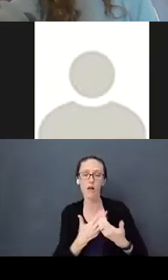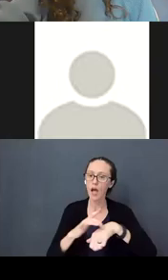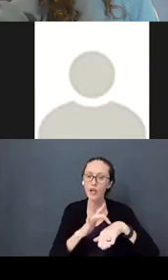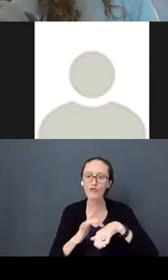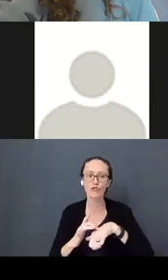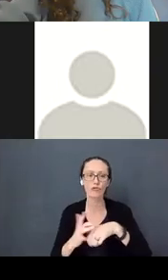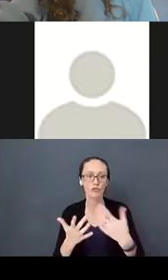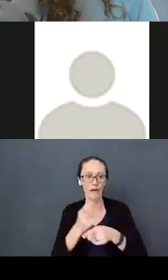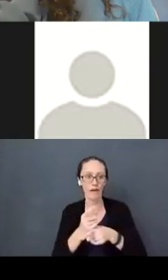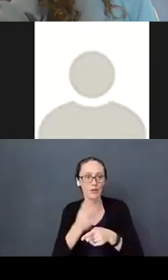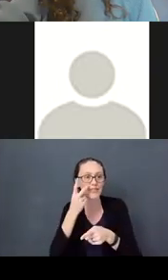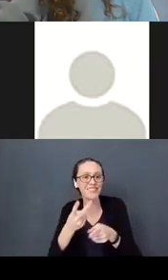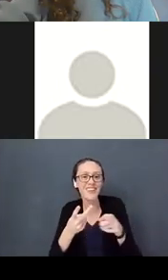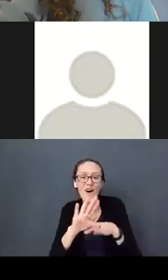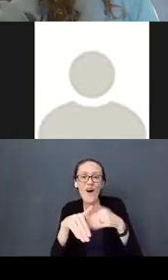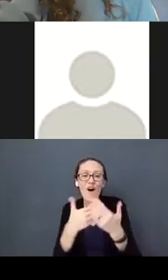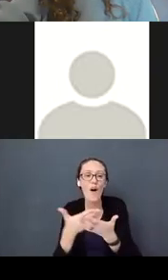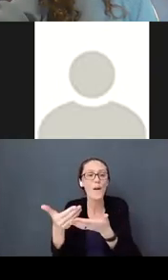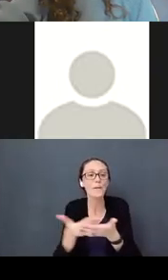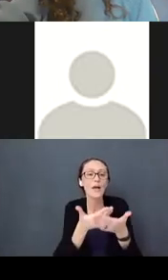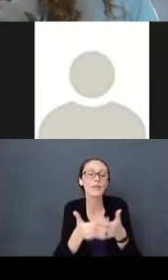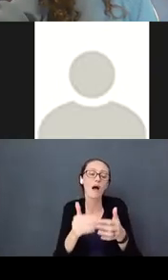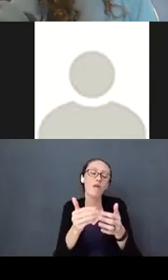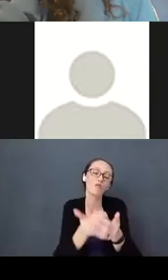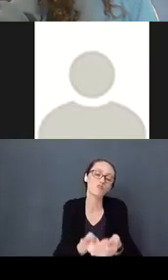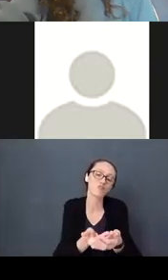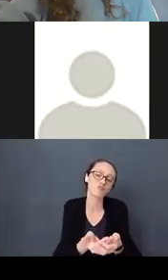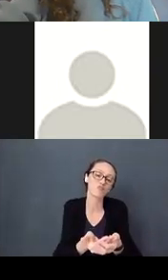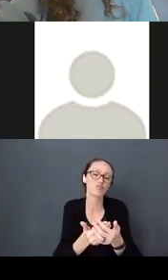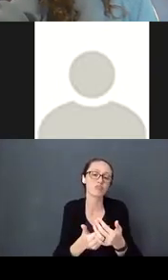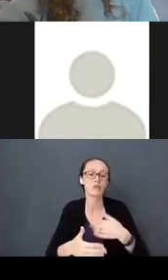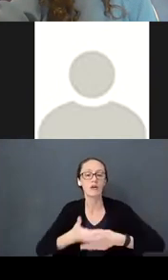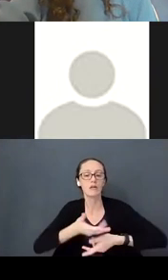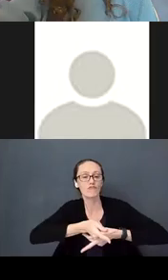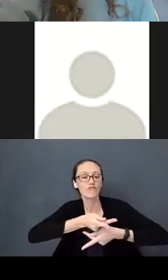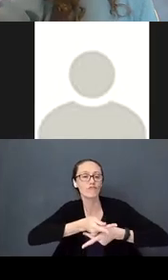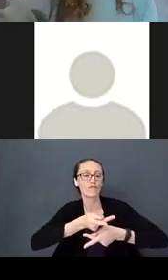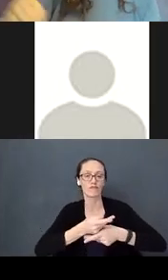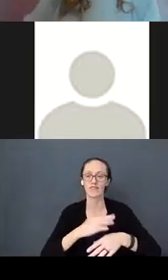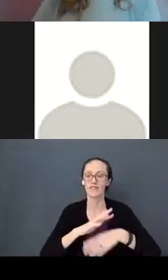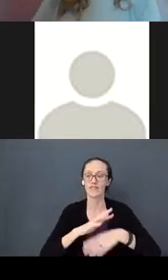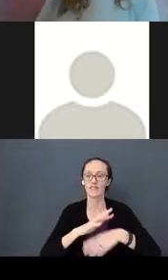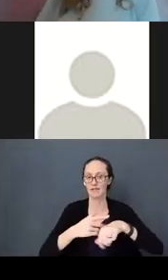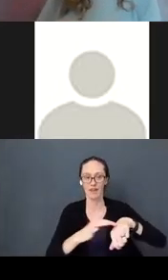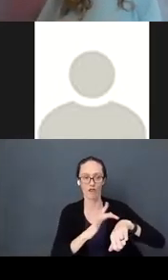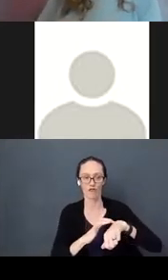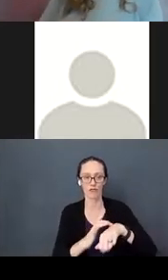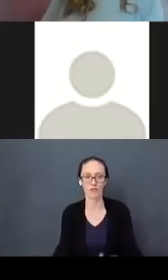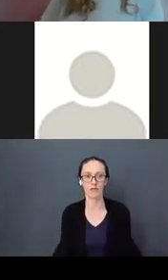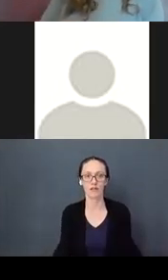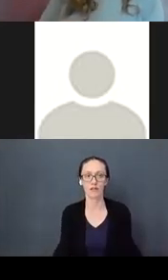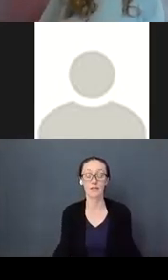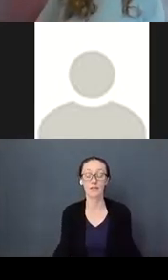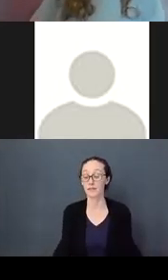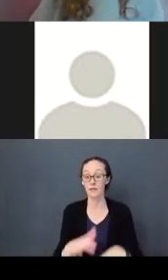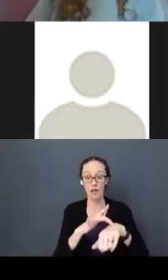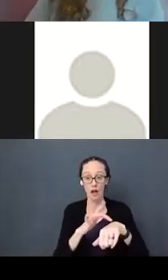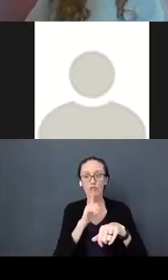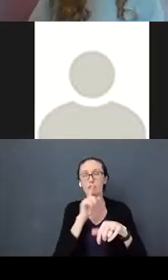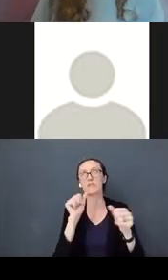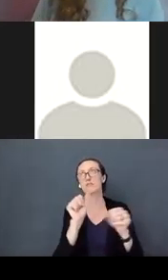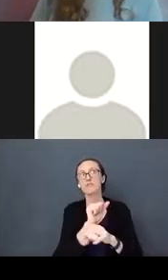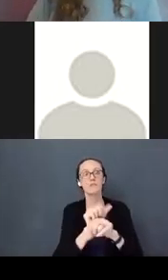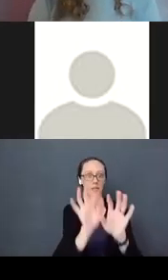Look at these babies getting loving, nurturing touch. Touch is important. Love is important.